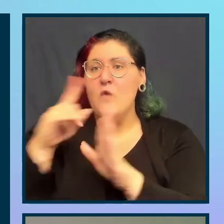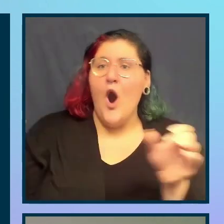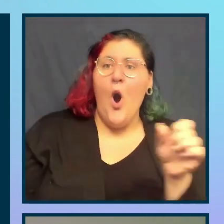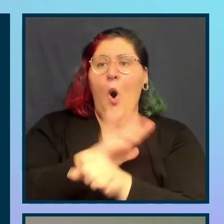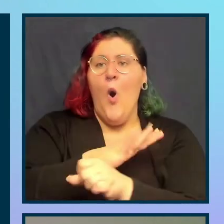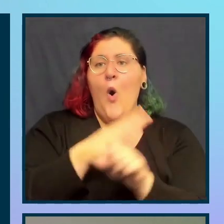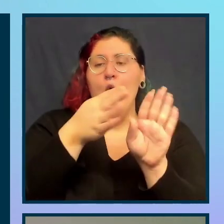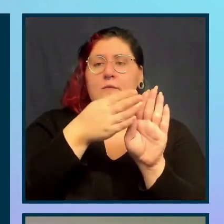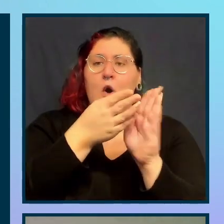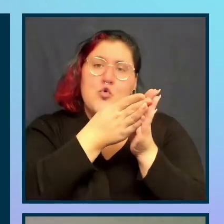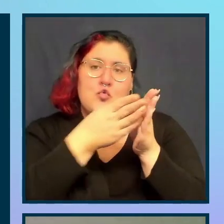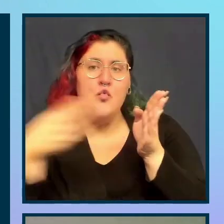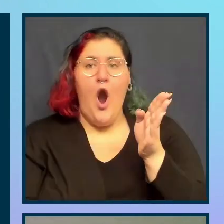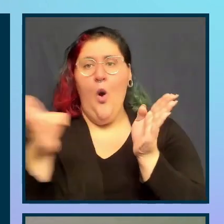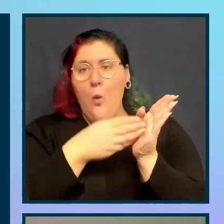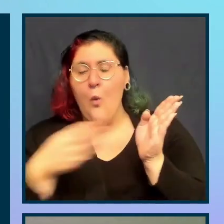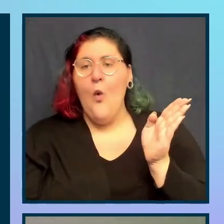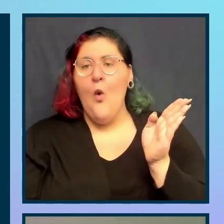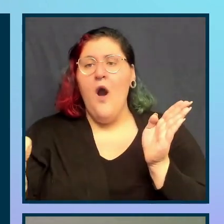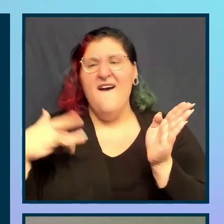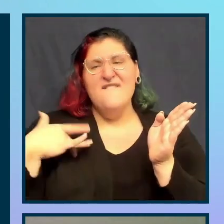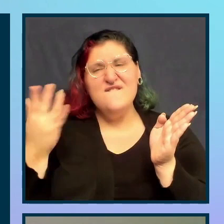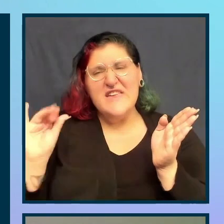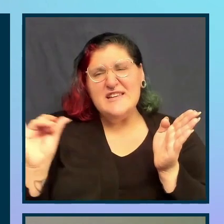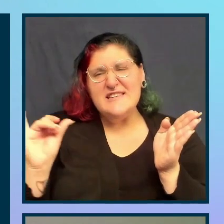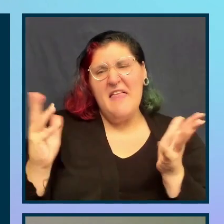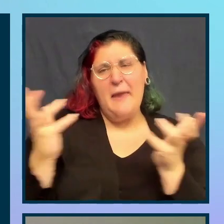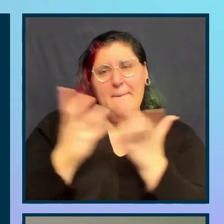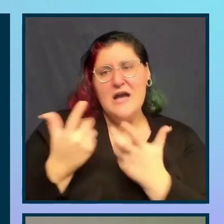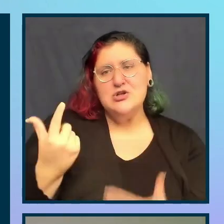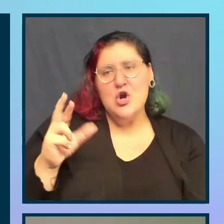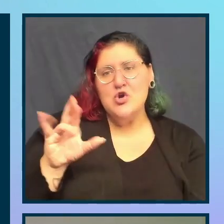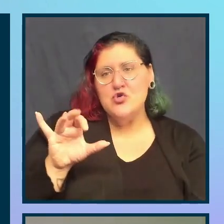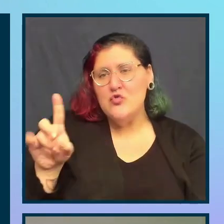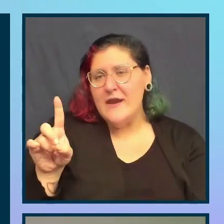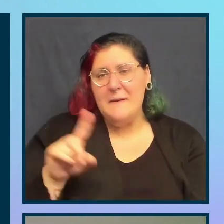but you dive into it a little bit and it gets a little more complex. The combobox I mentioned,